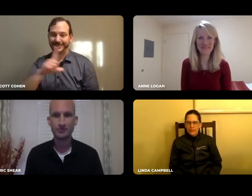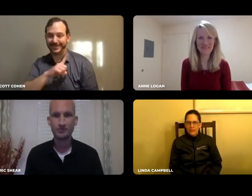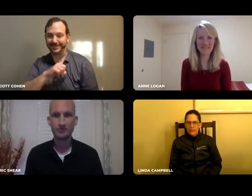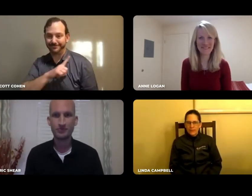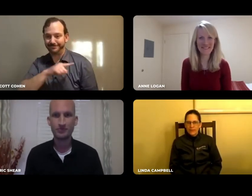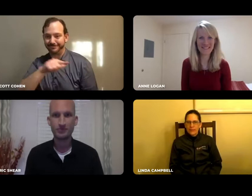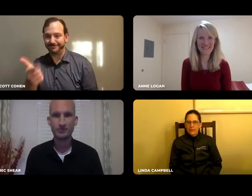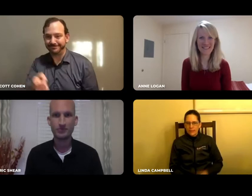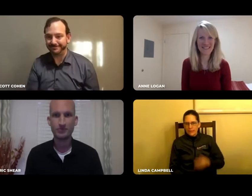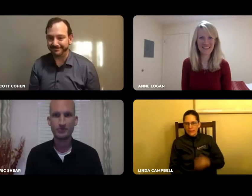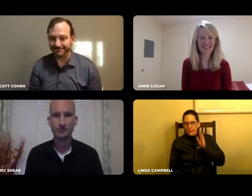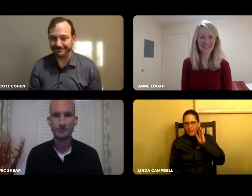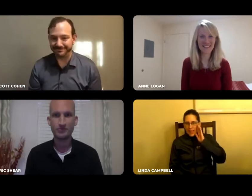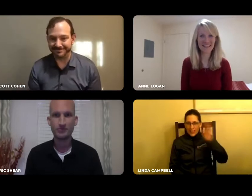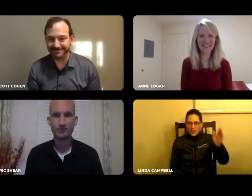Moving on to Linda.